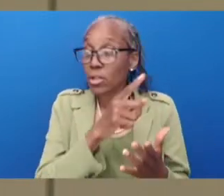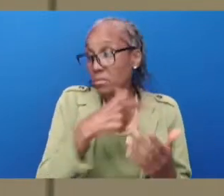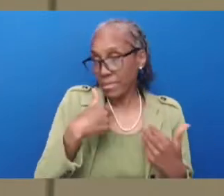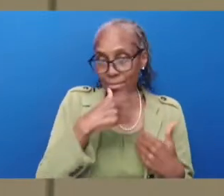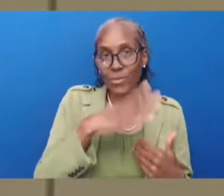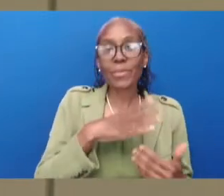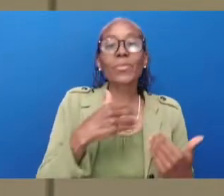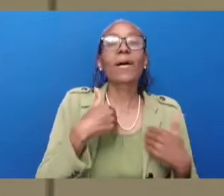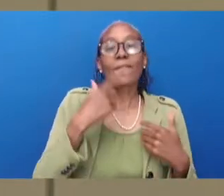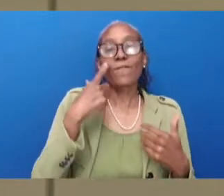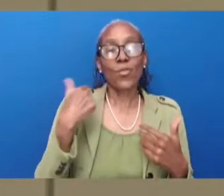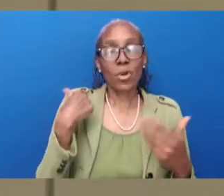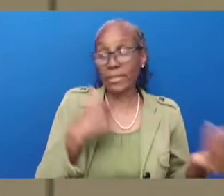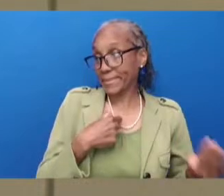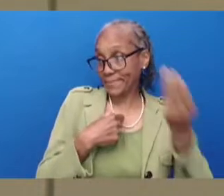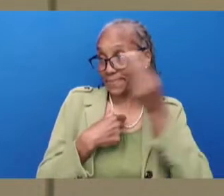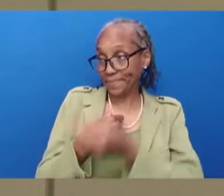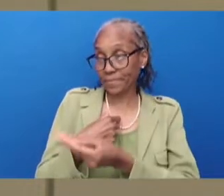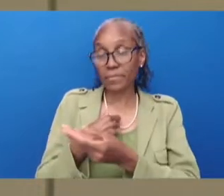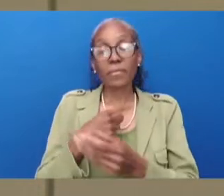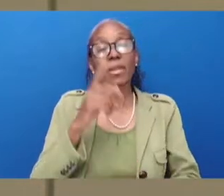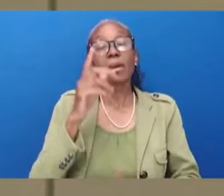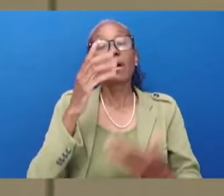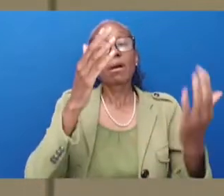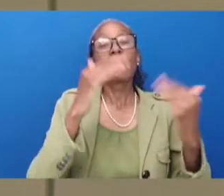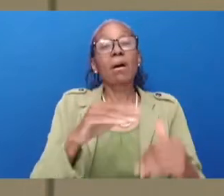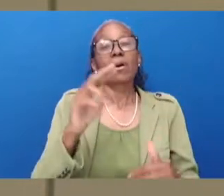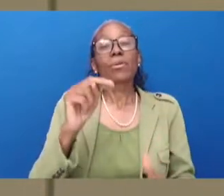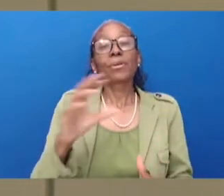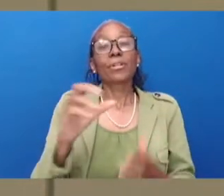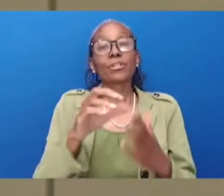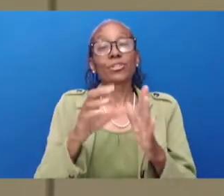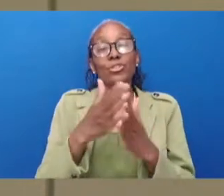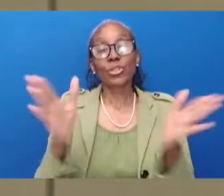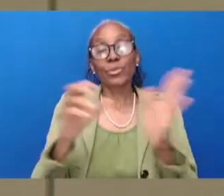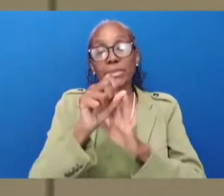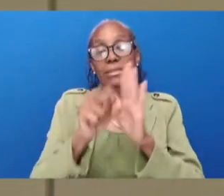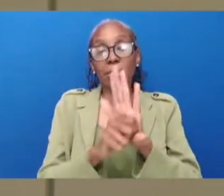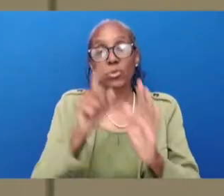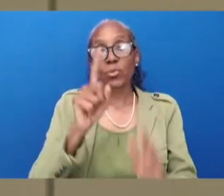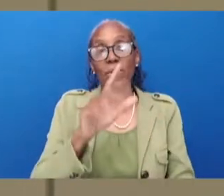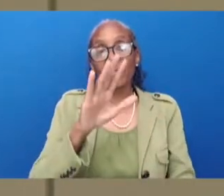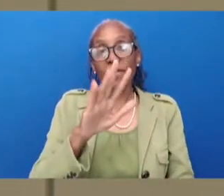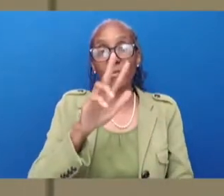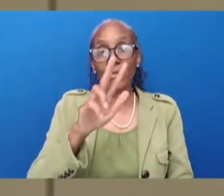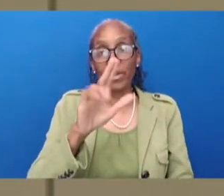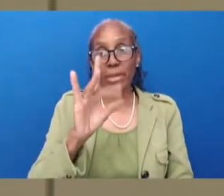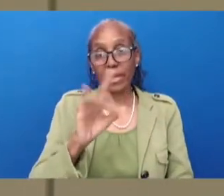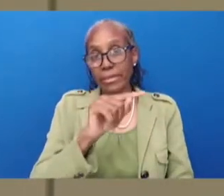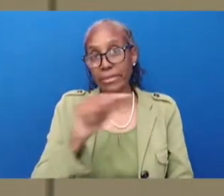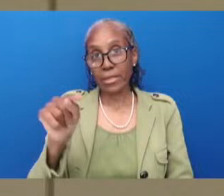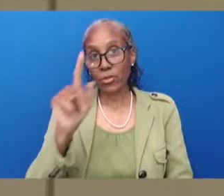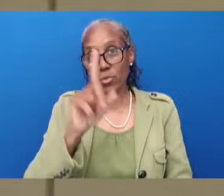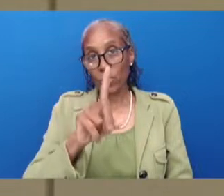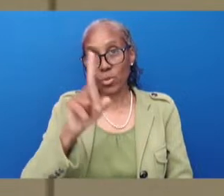THAT'S HAPPENED. THESE YOUNG LADIES WILL HAVE